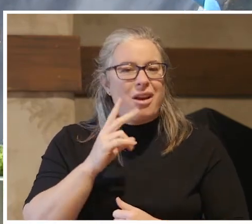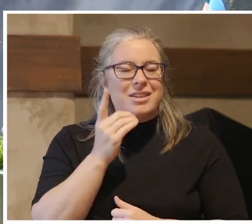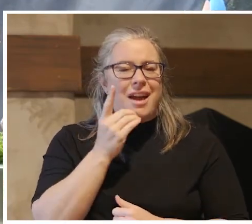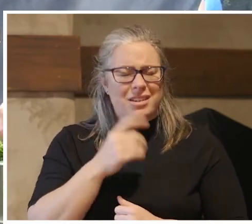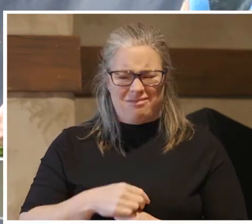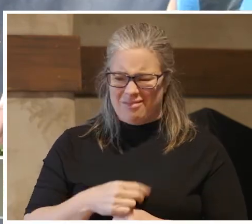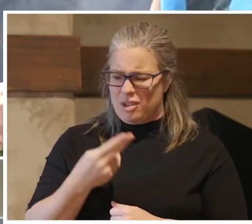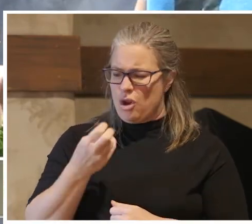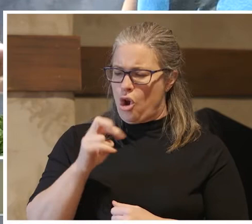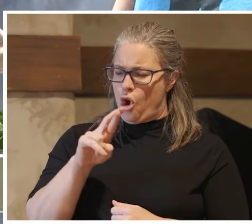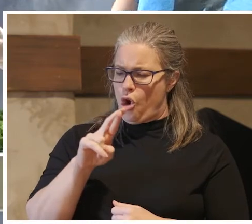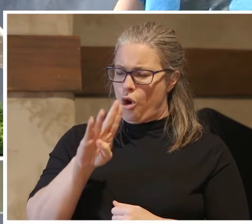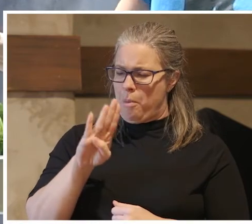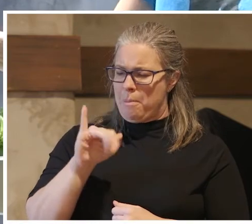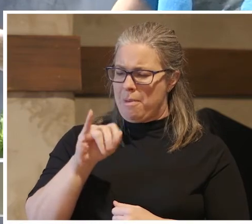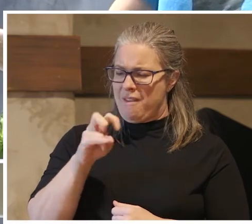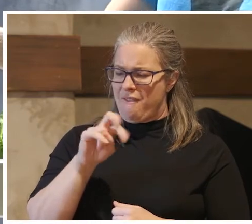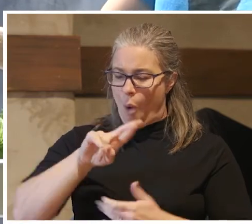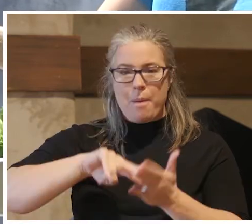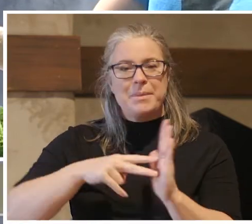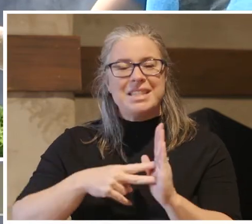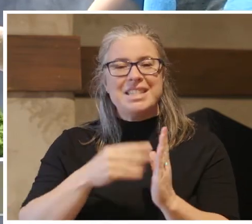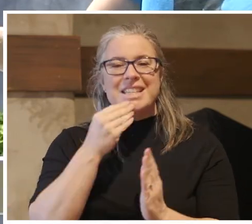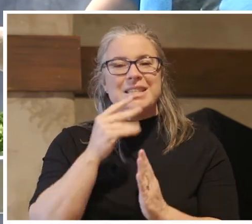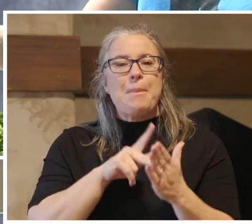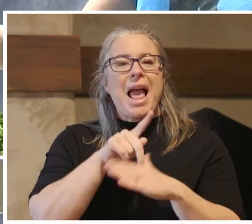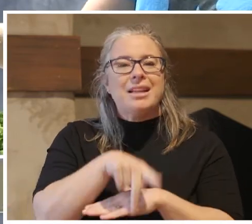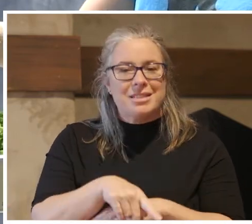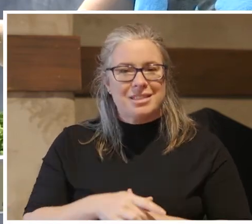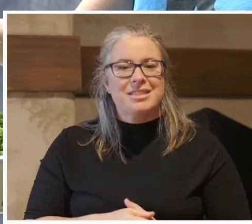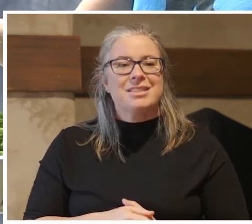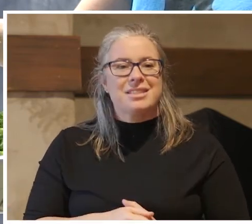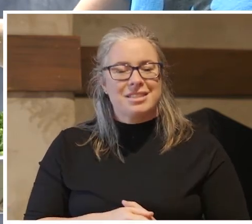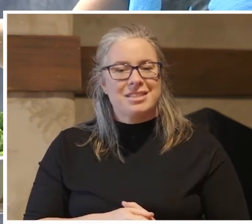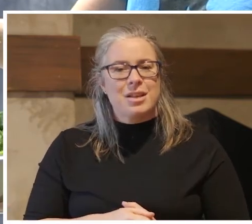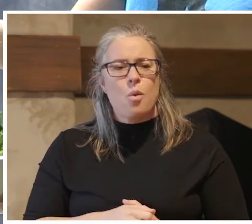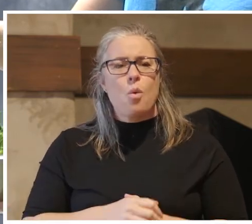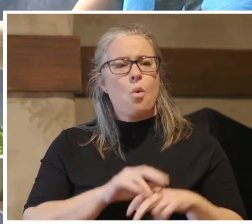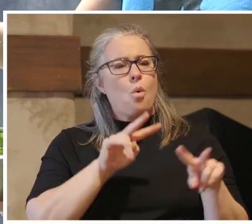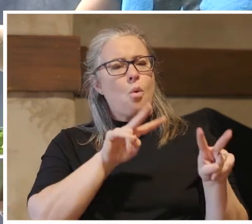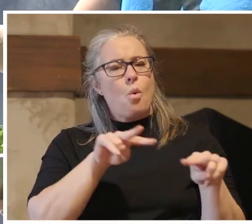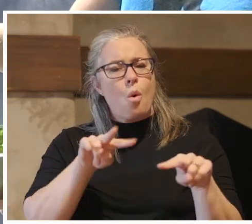Herbivore means that she eats plants. Look at all that beautiful lettuce